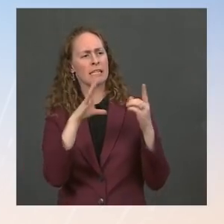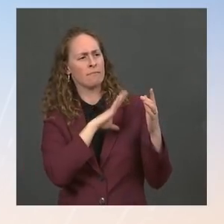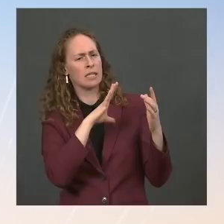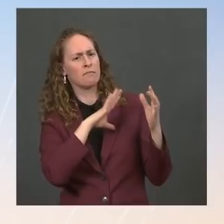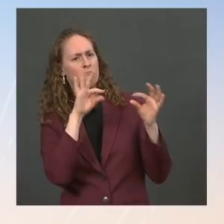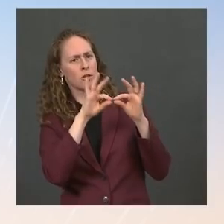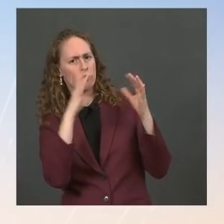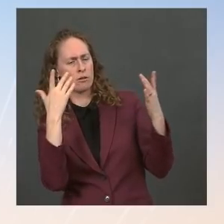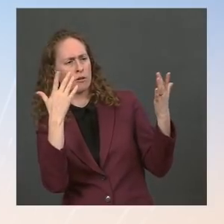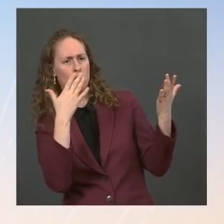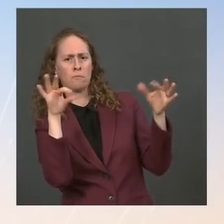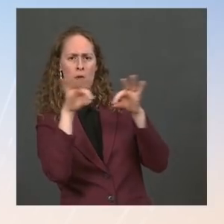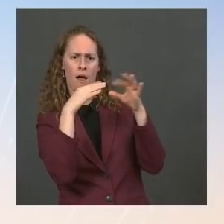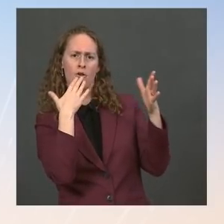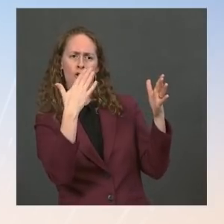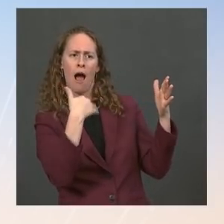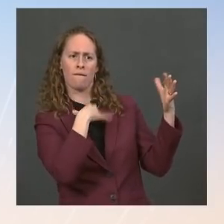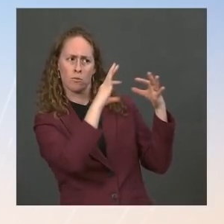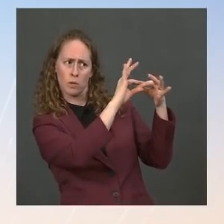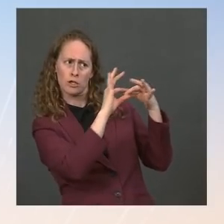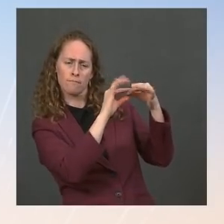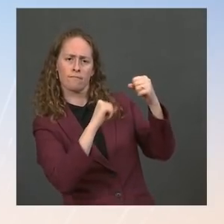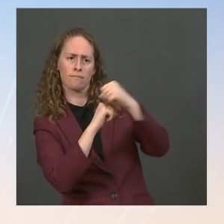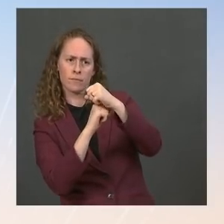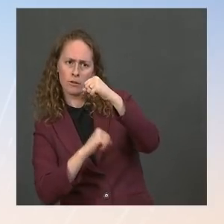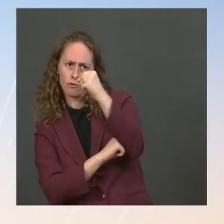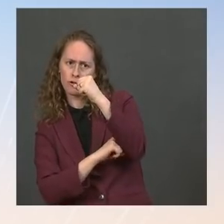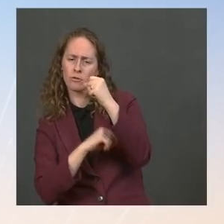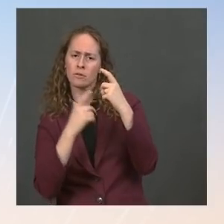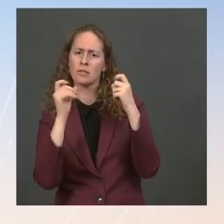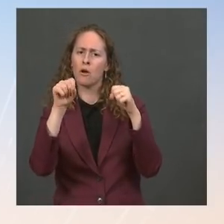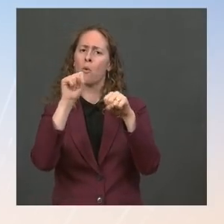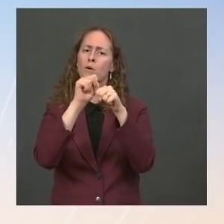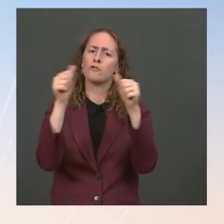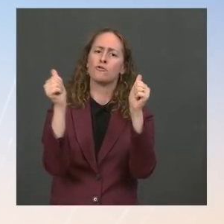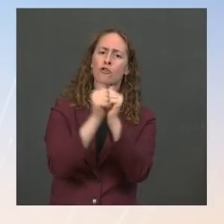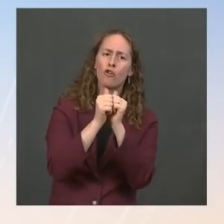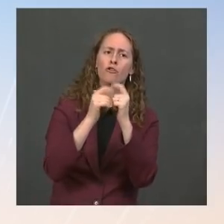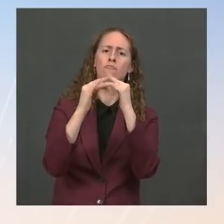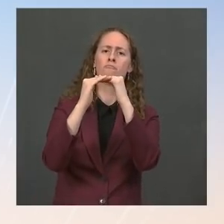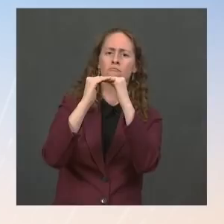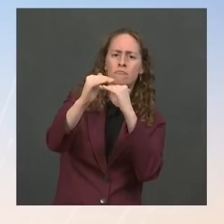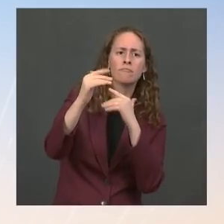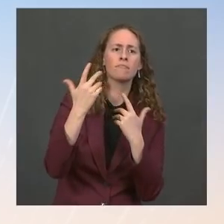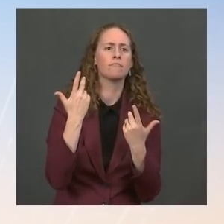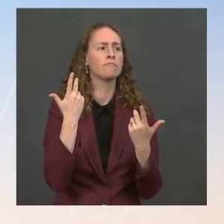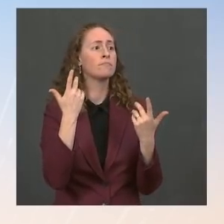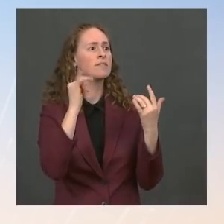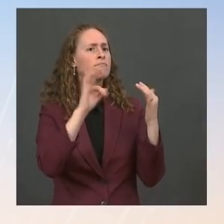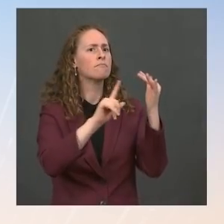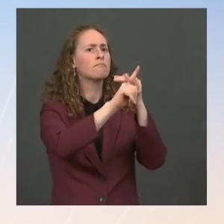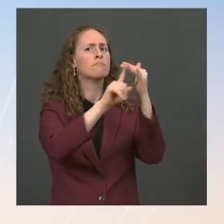and that we have an opportunity to work together on the global issues that the world is facing. And that's what he expects the focus of the next few days to be.